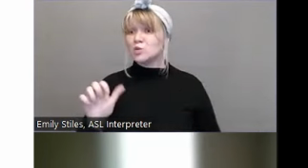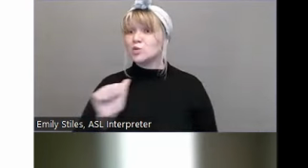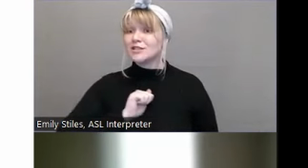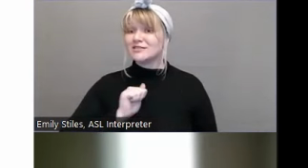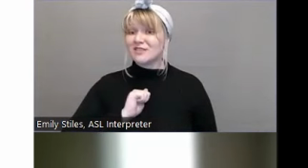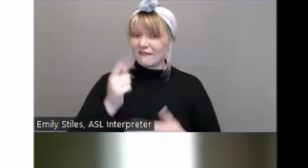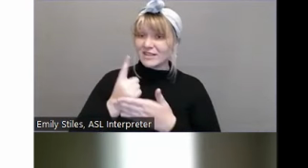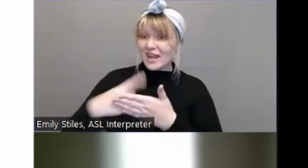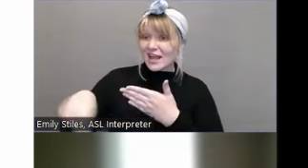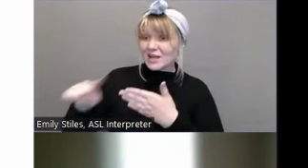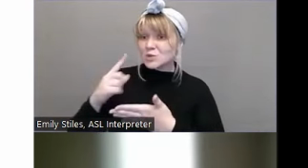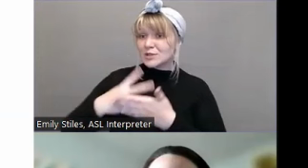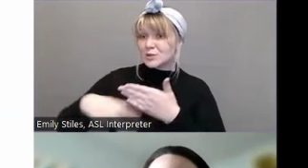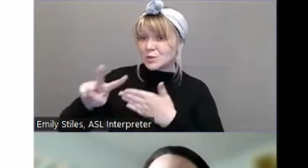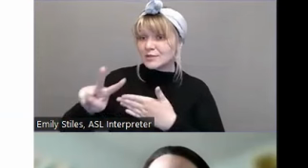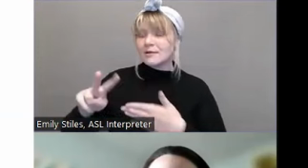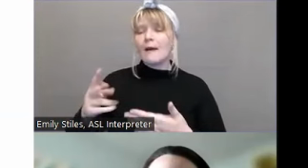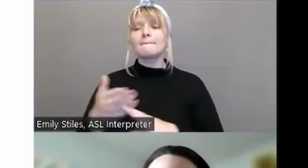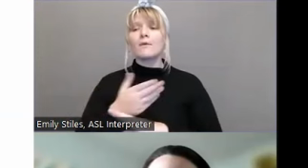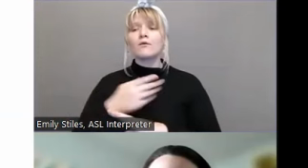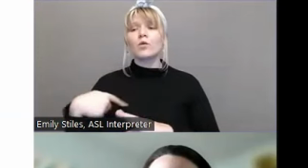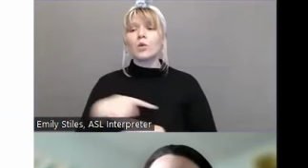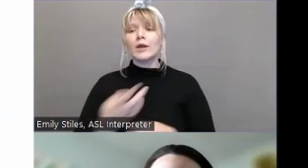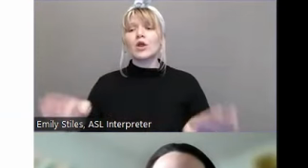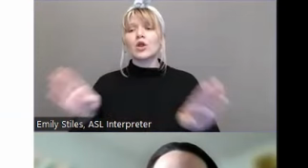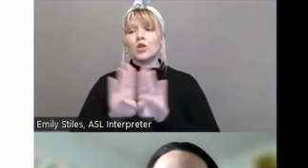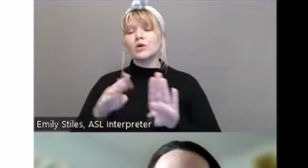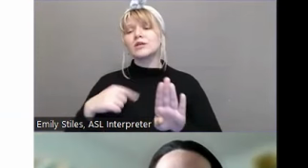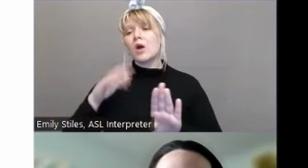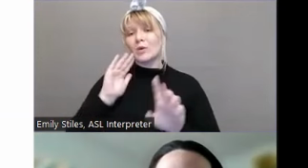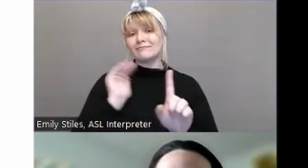And just before we close, I want to remind you all that in the coming days, we’re going